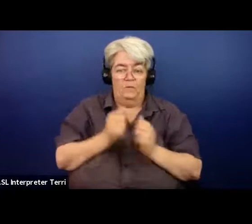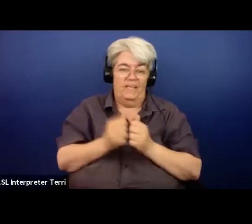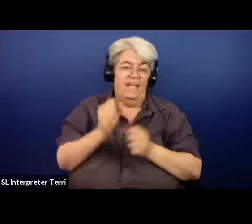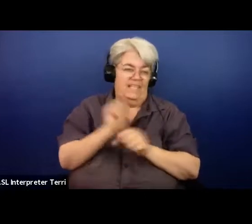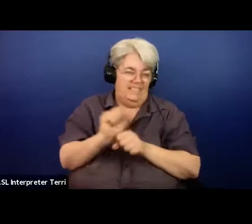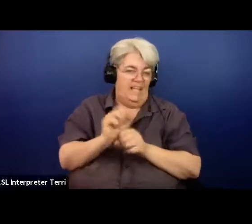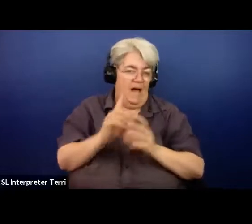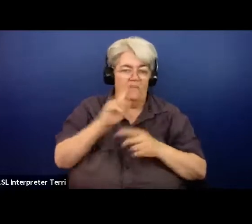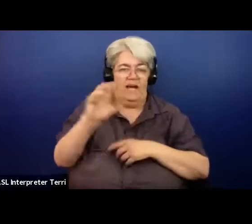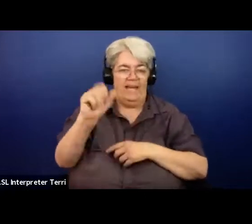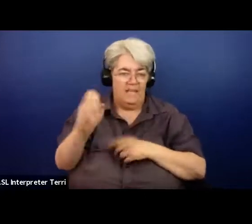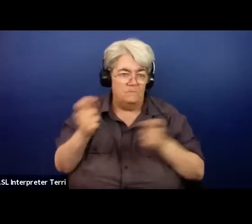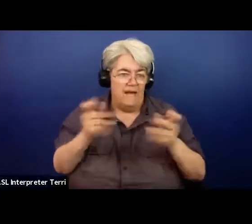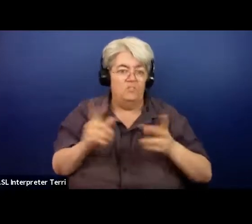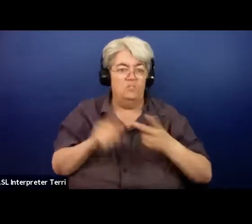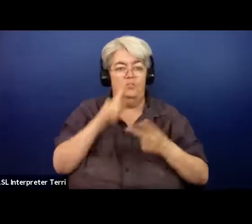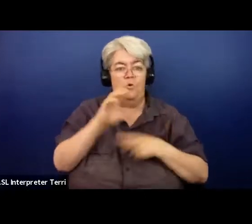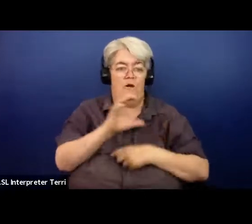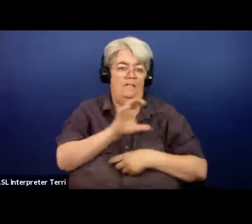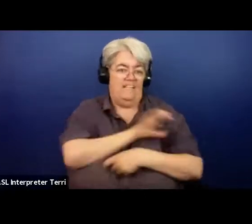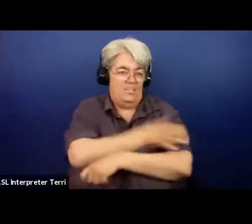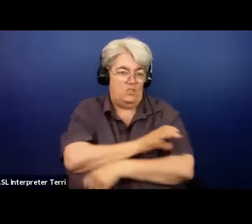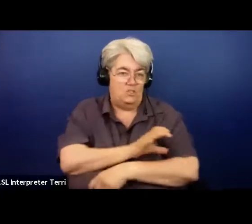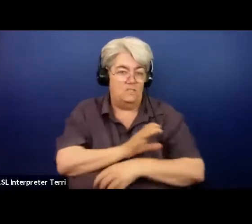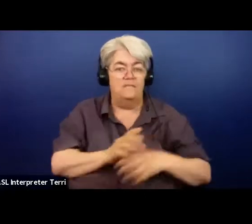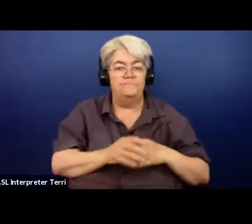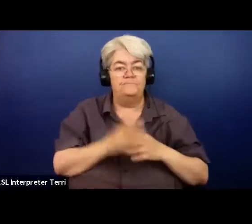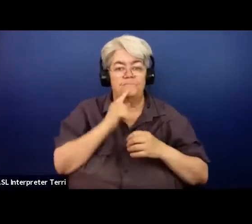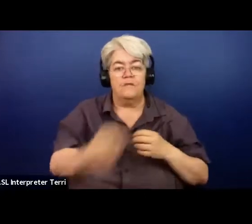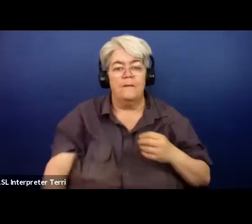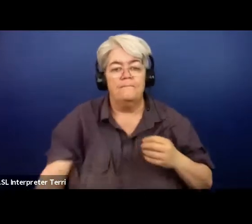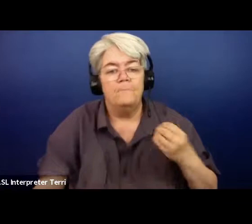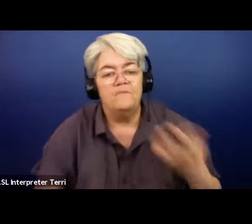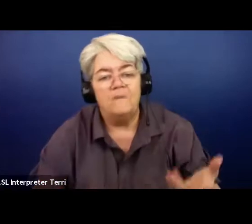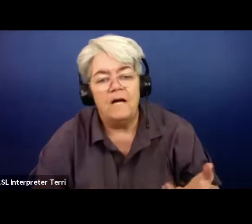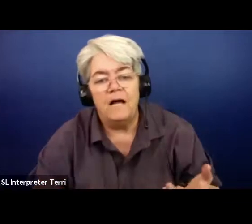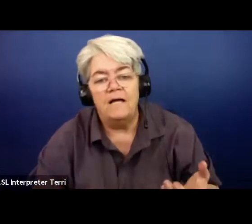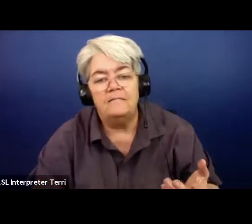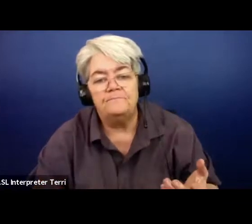managers and clinicians is to really provide an opportunity for regular dialogue and checking